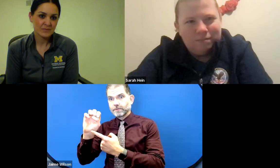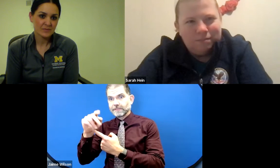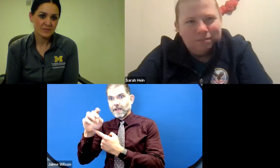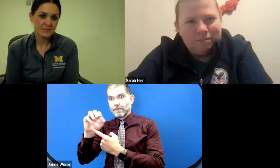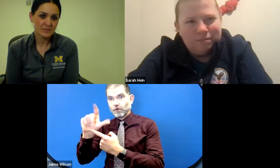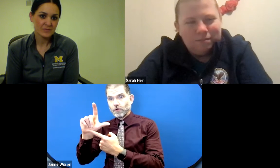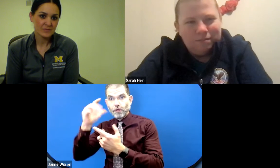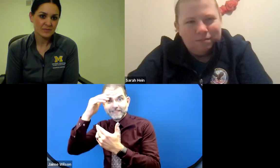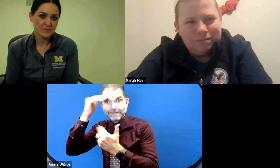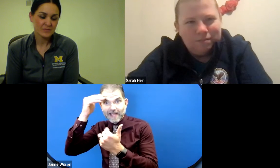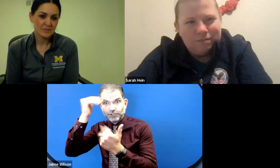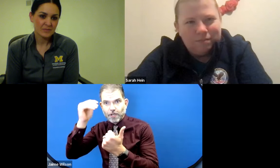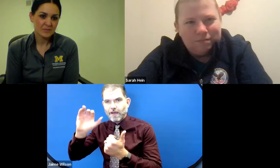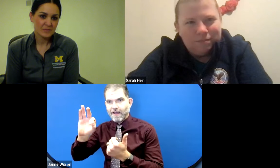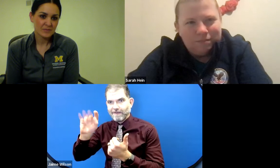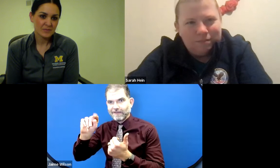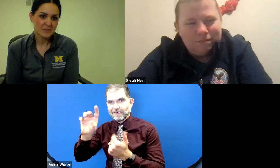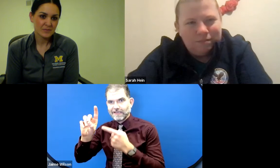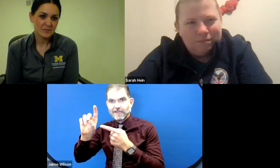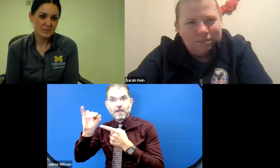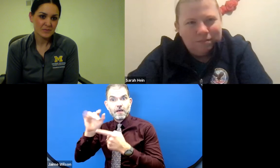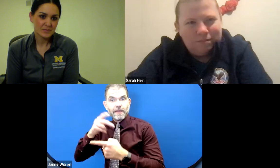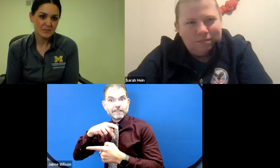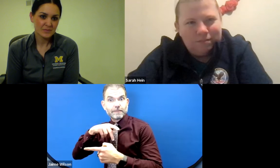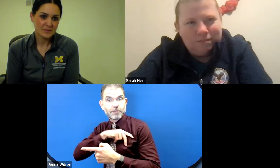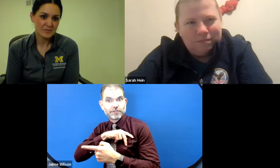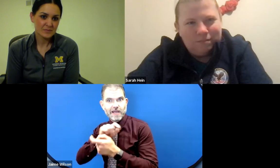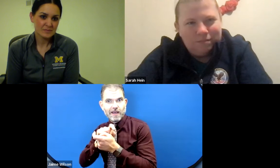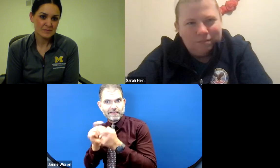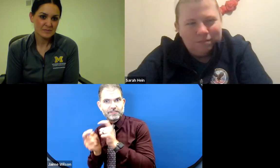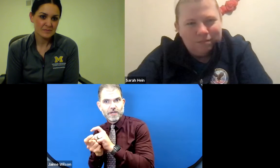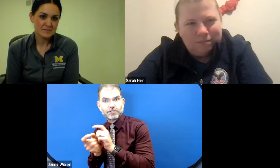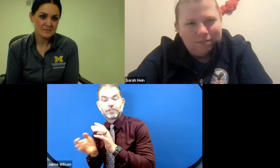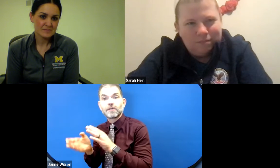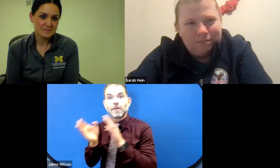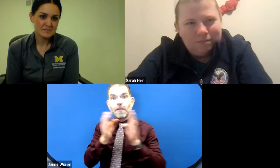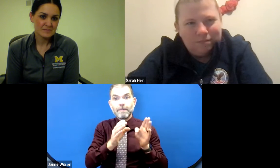ASL Interpreter: So ASL Interpreter: frontal ASL Interpreter: temporal ASL Interpreter: dementia Ftd.